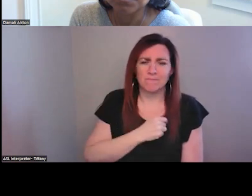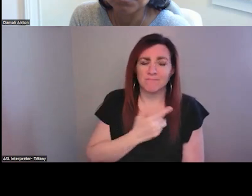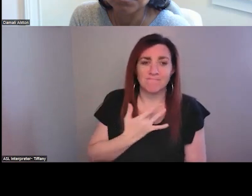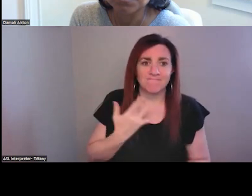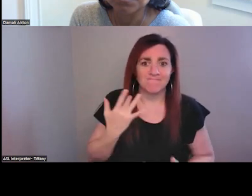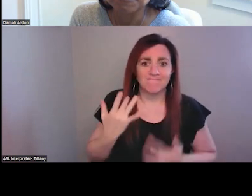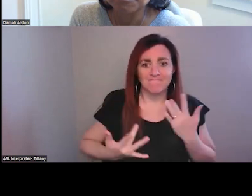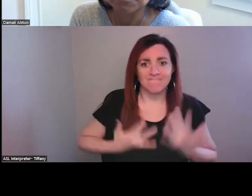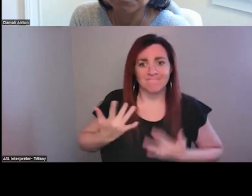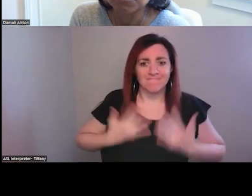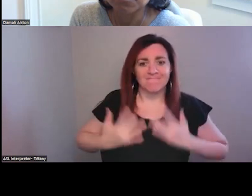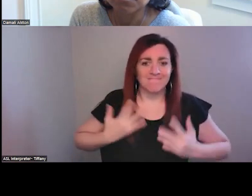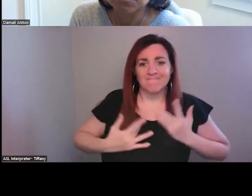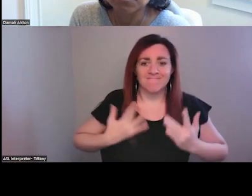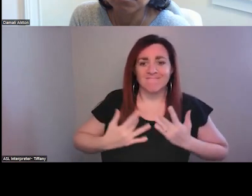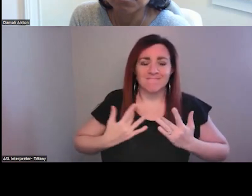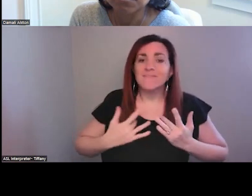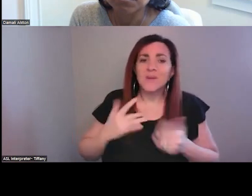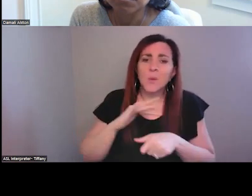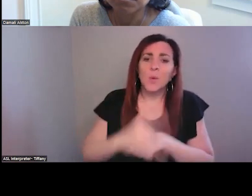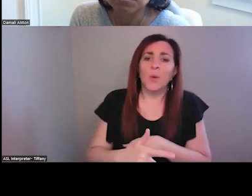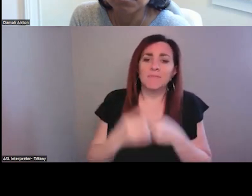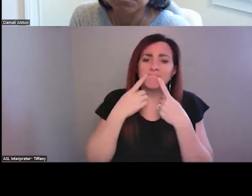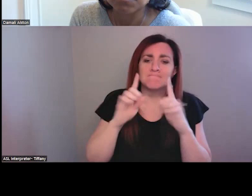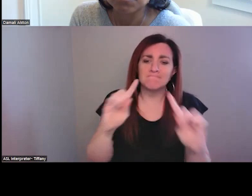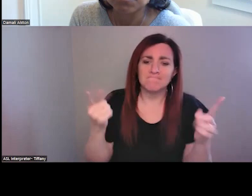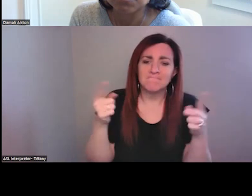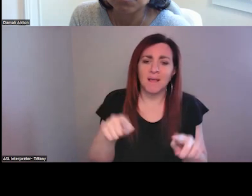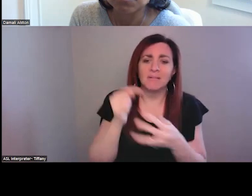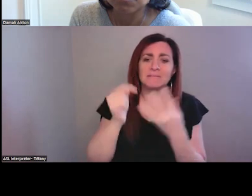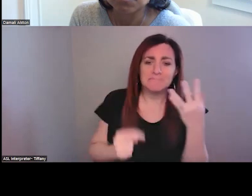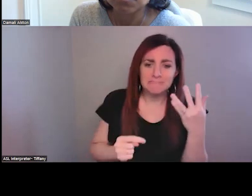ABOUT THAT AND WE ARE HAVE HAD SUCCESS KEEPING KIDS OUT OF THE